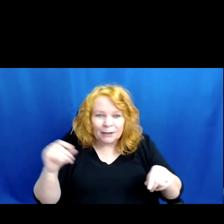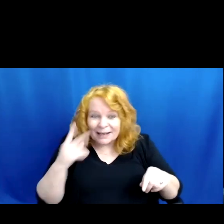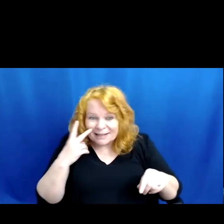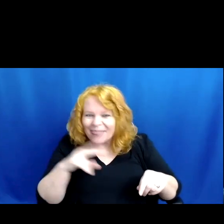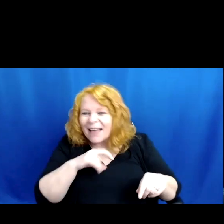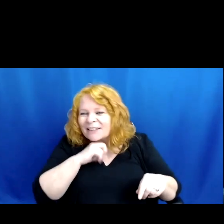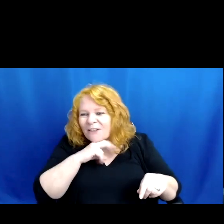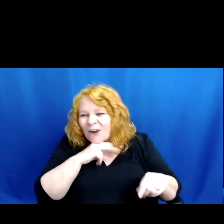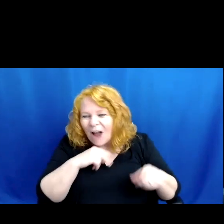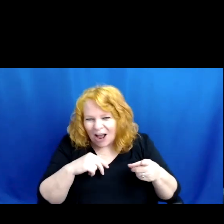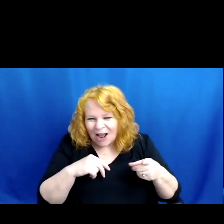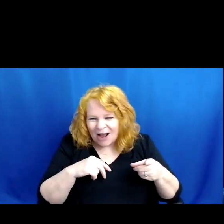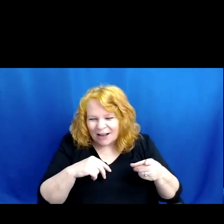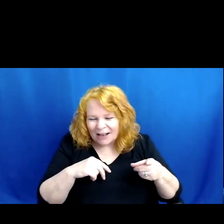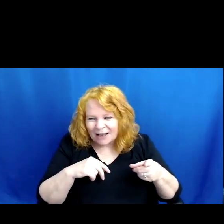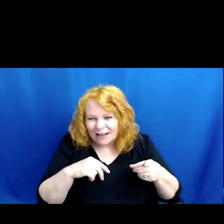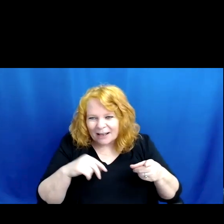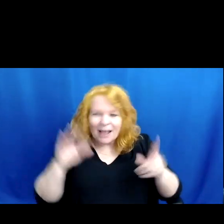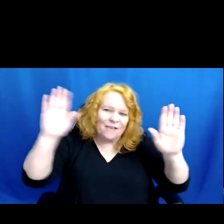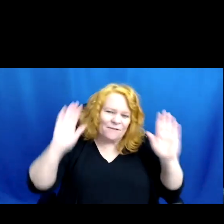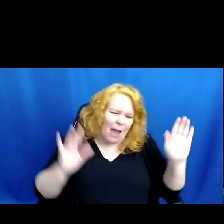And it’s is Fabulously Fabulous Fabiano the frog.